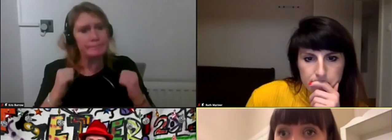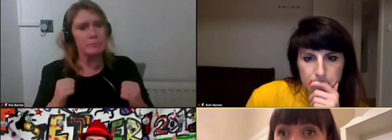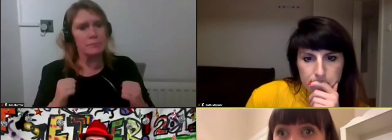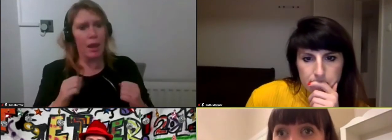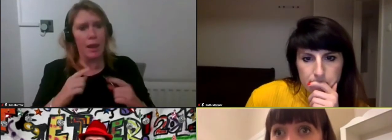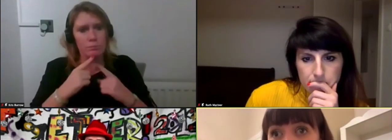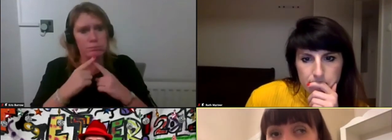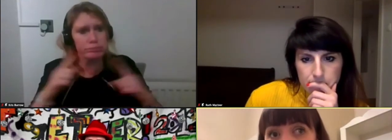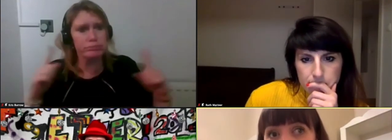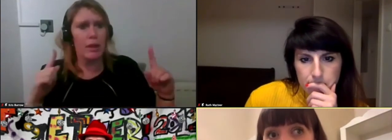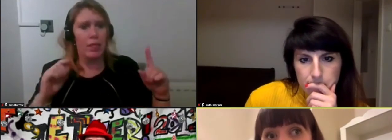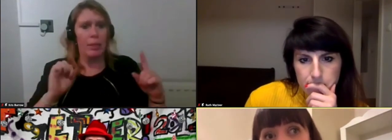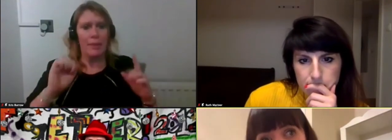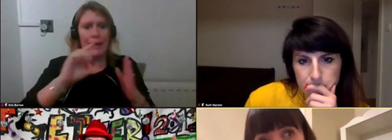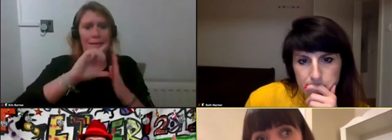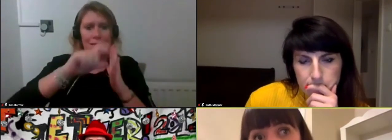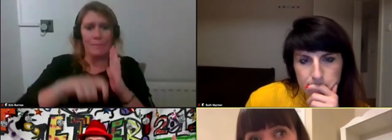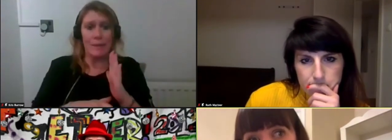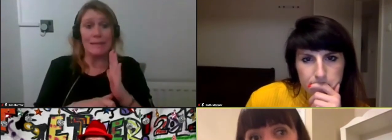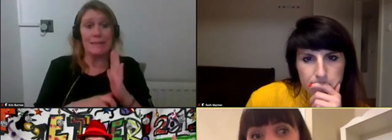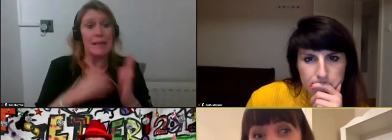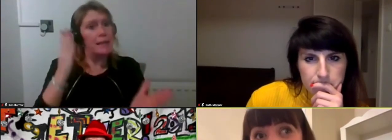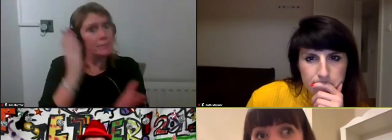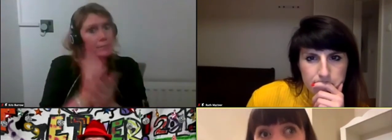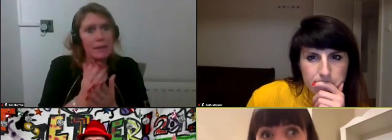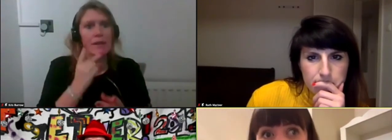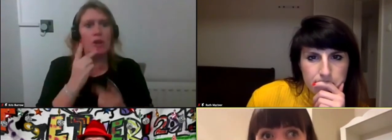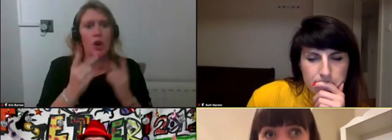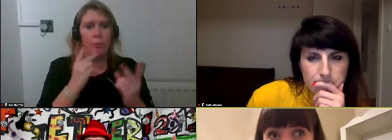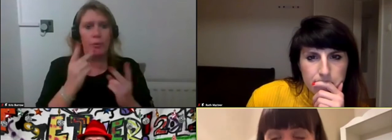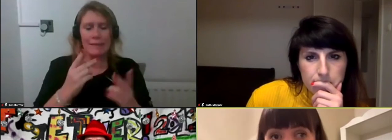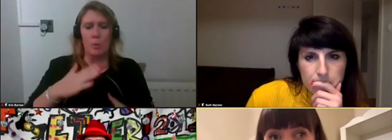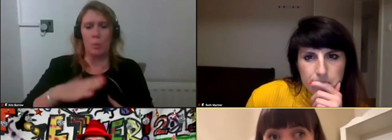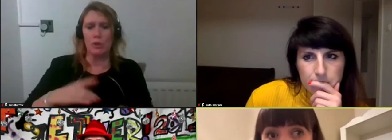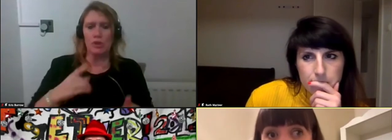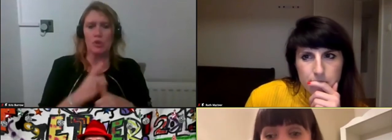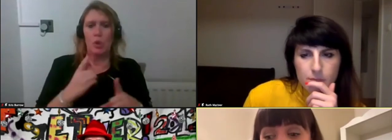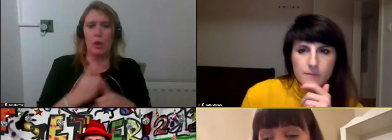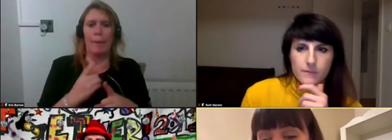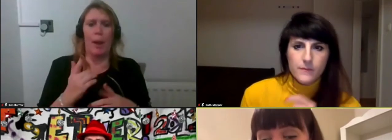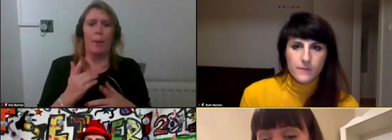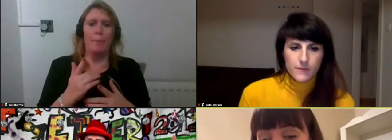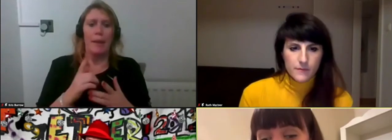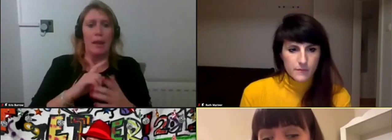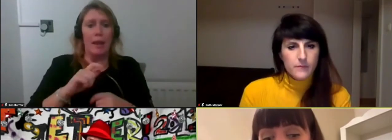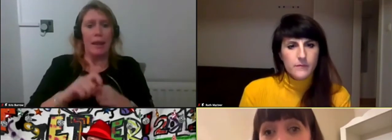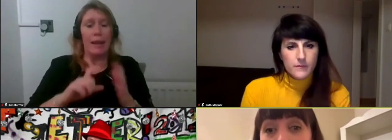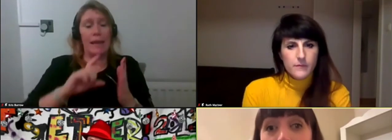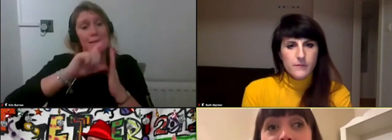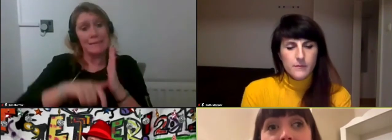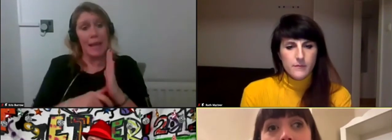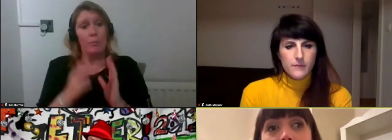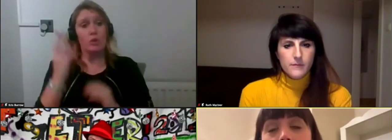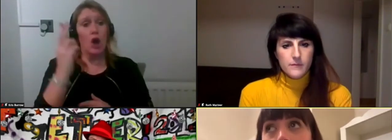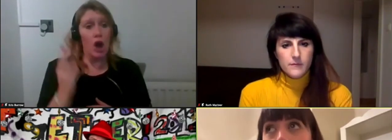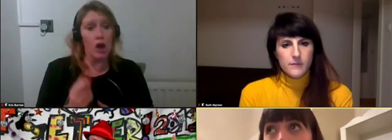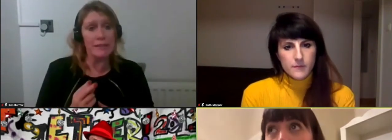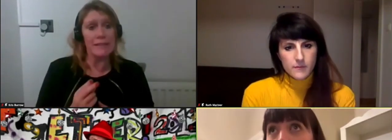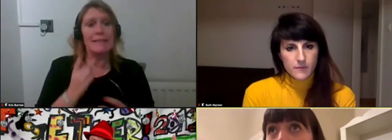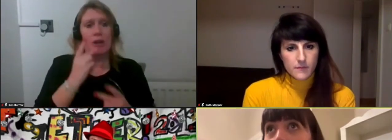wanted to talk about kind of being a disabled artist in the world of classical music and opera and it should be something that, yeah, we want this to be a doorway